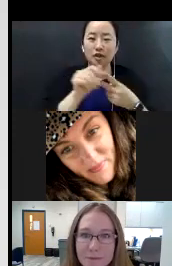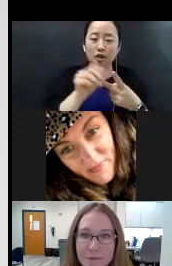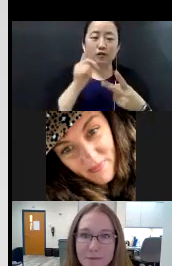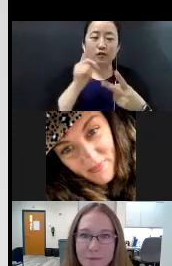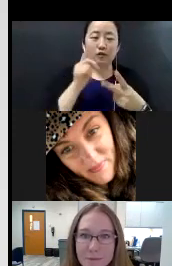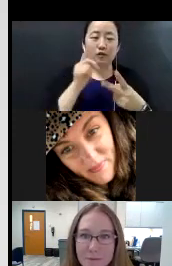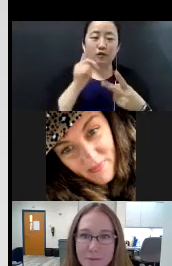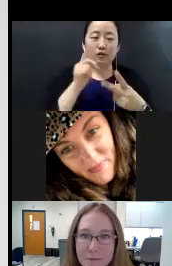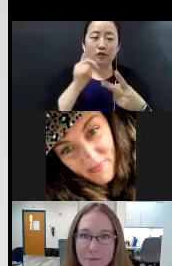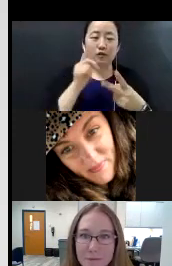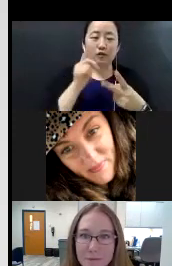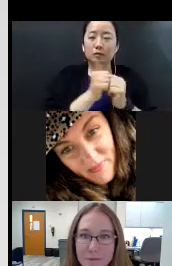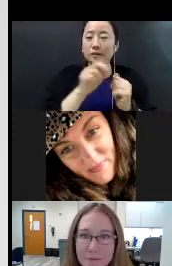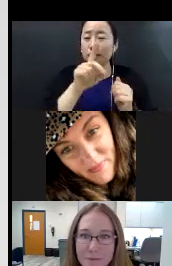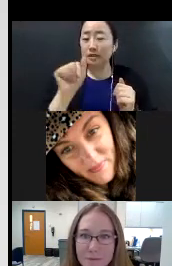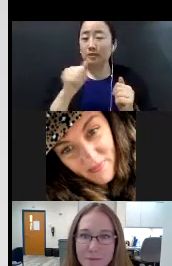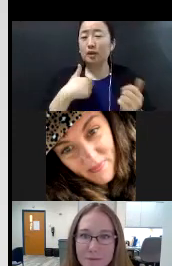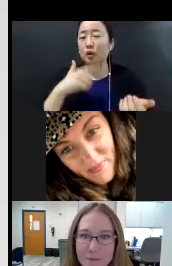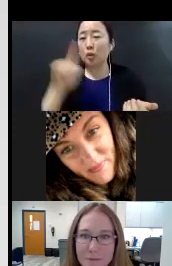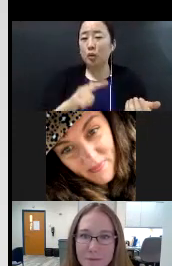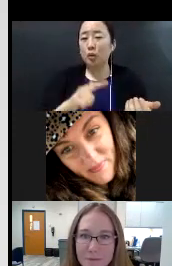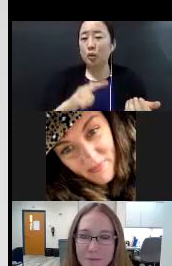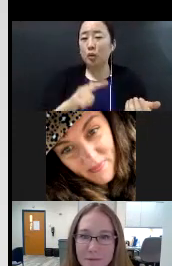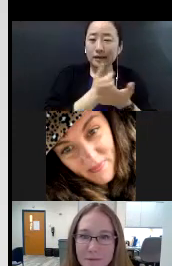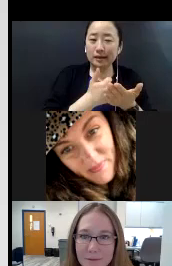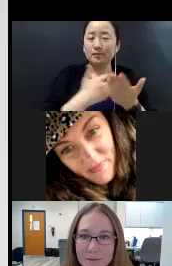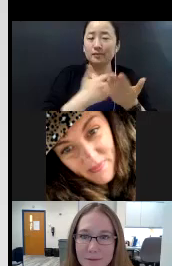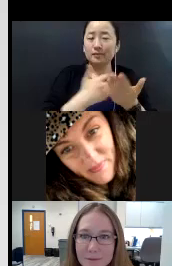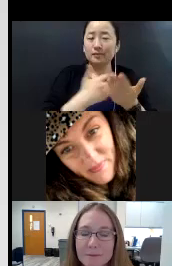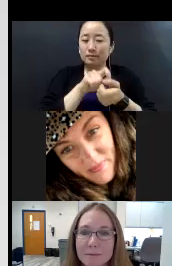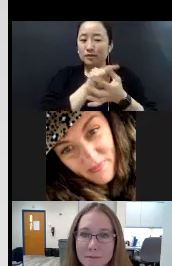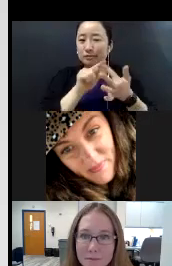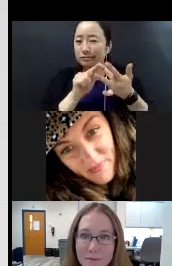INCOME AND MEET CERTAIN CRITERIA FOR LEVELS OF CARE.